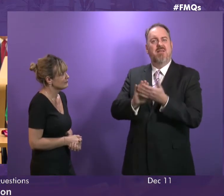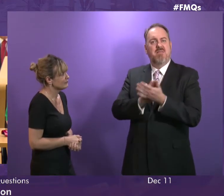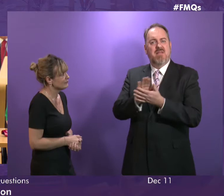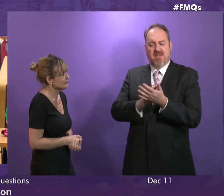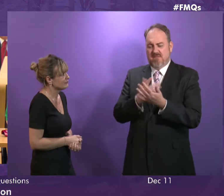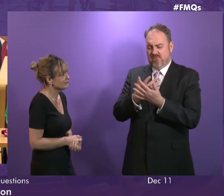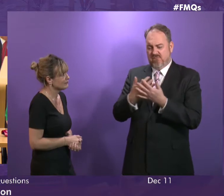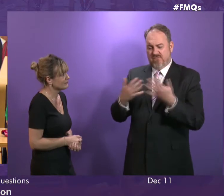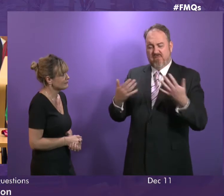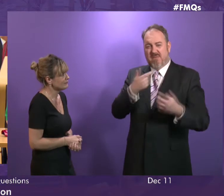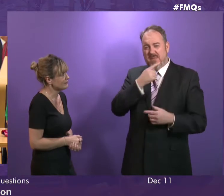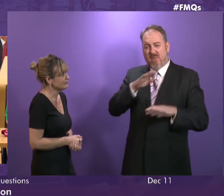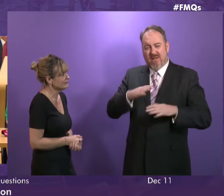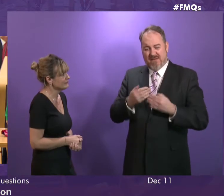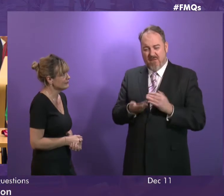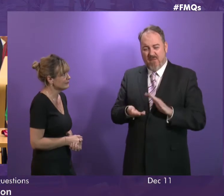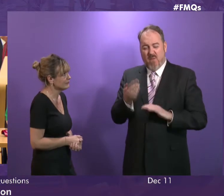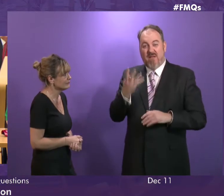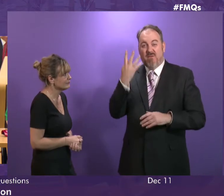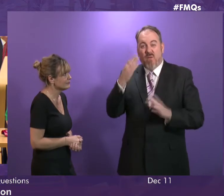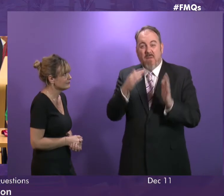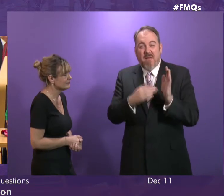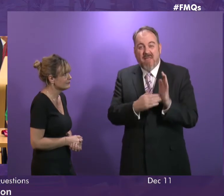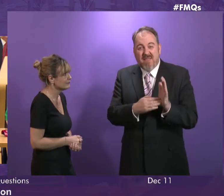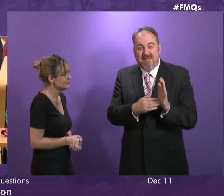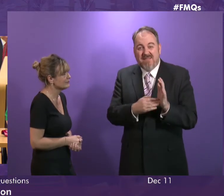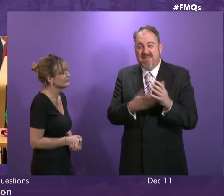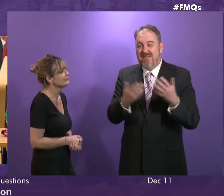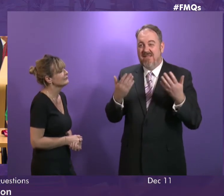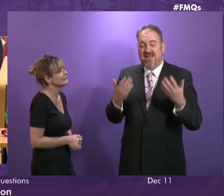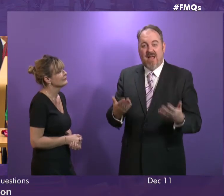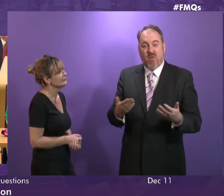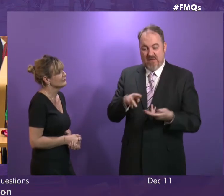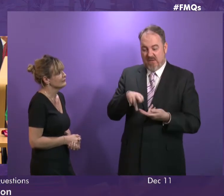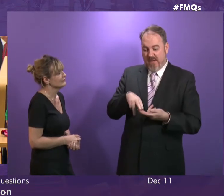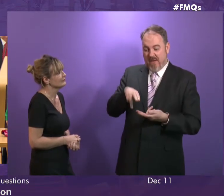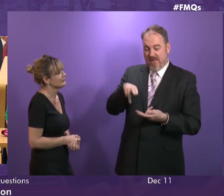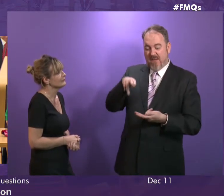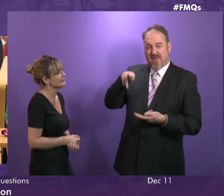wait more than four months for their first appointment is increasing. Why is progress